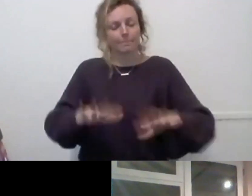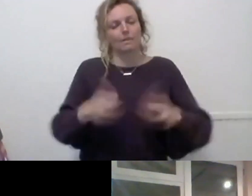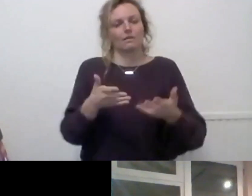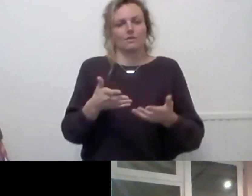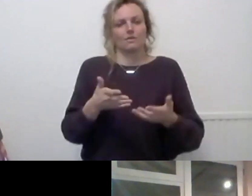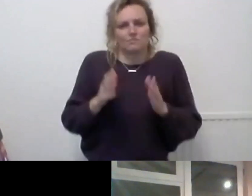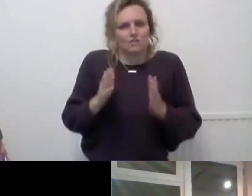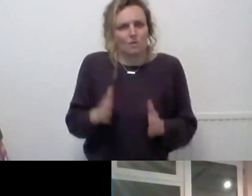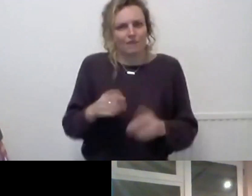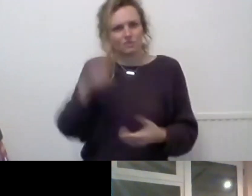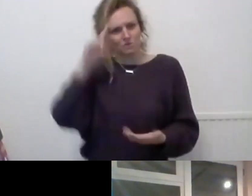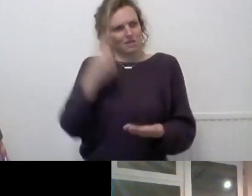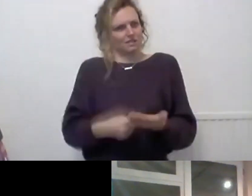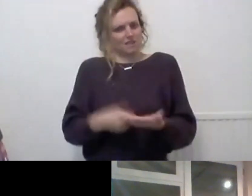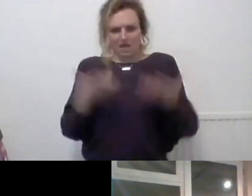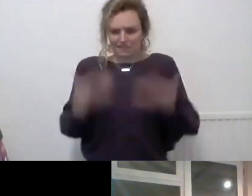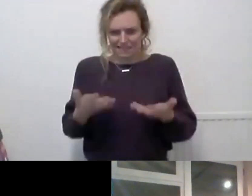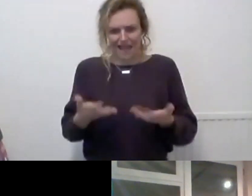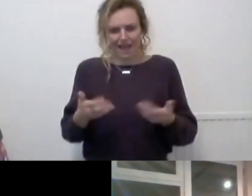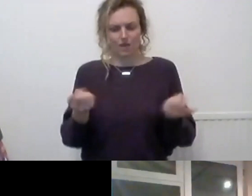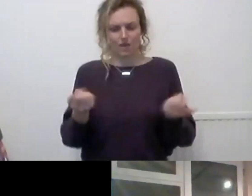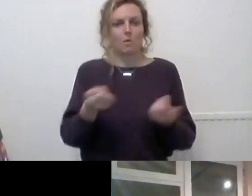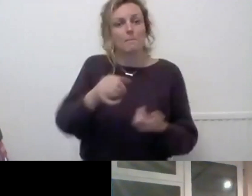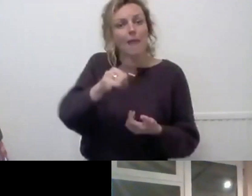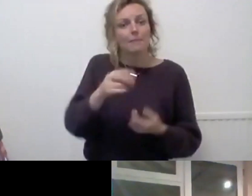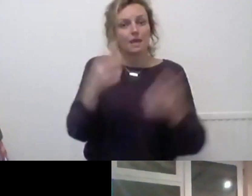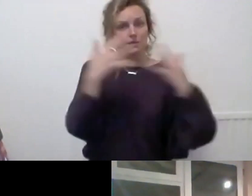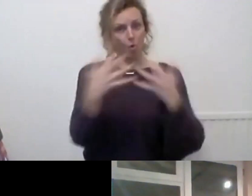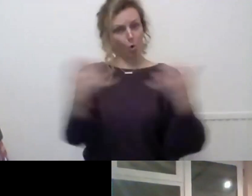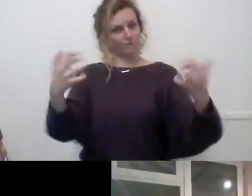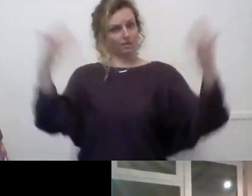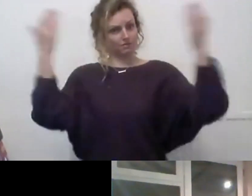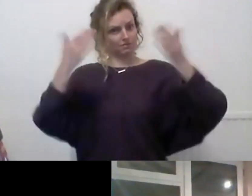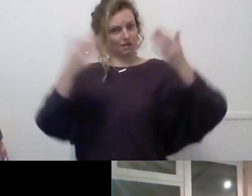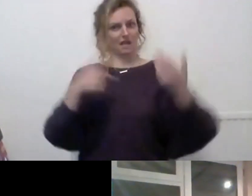to change your viewpoint tonight. But you may over a few days actually think about something,